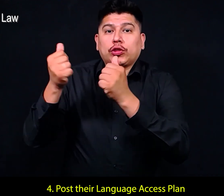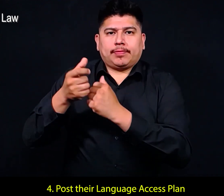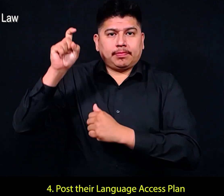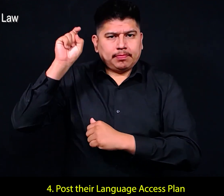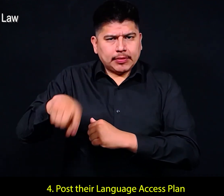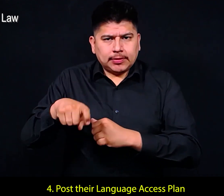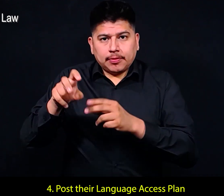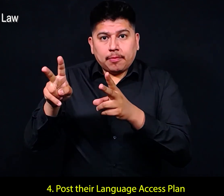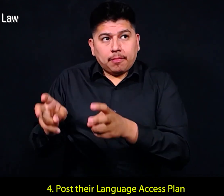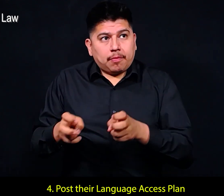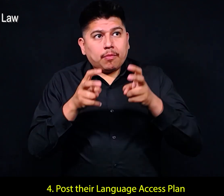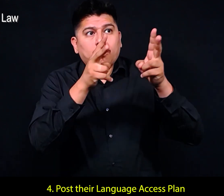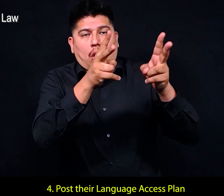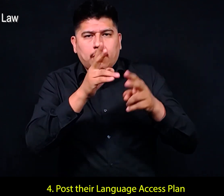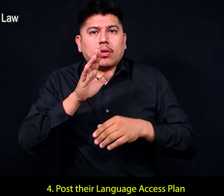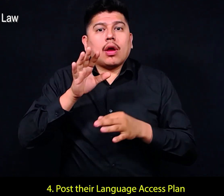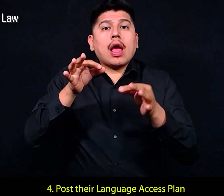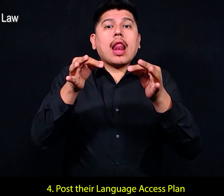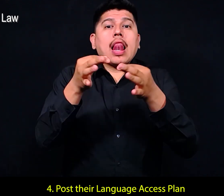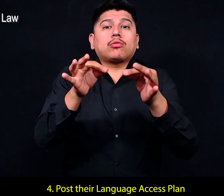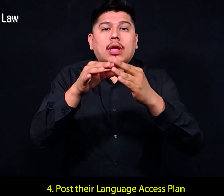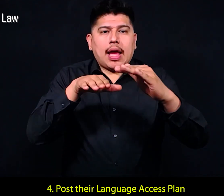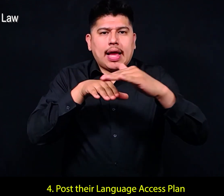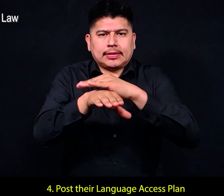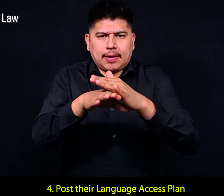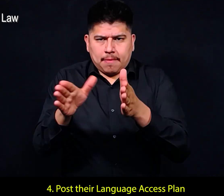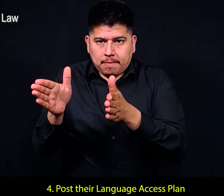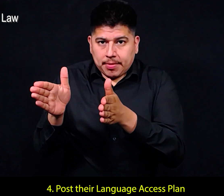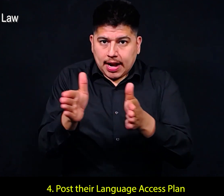4. Post their Language Access Plan on their agency's website and update it